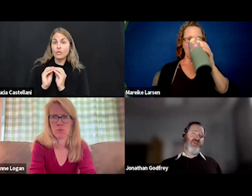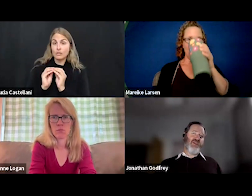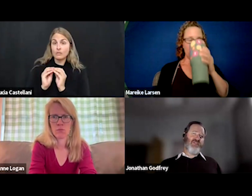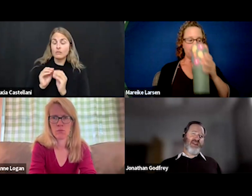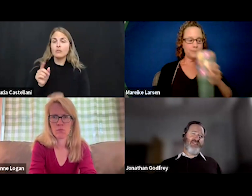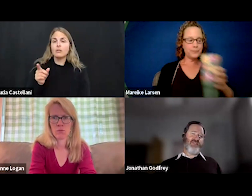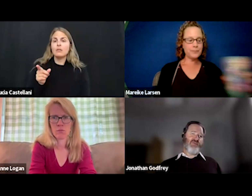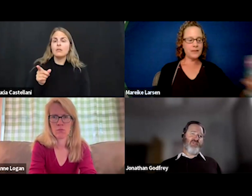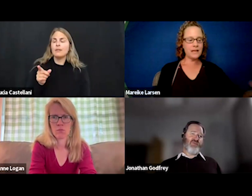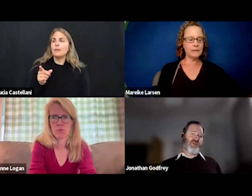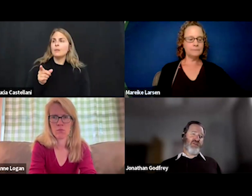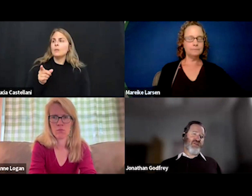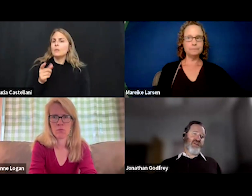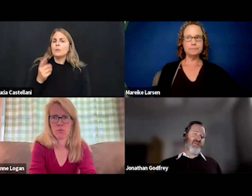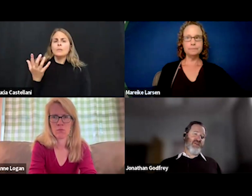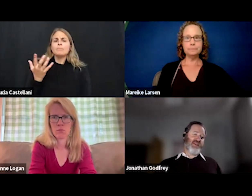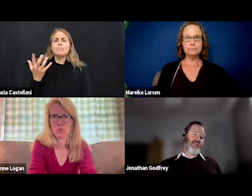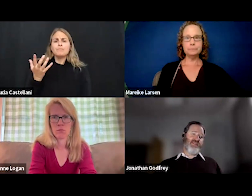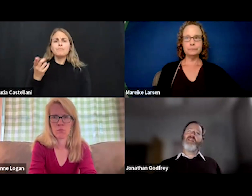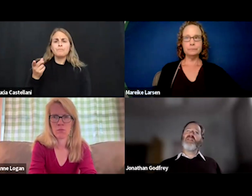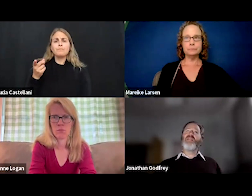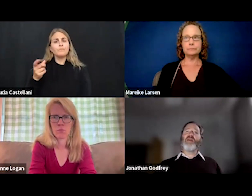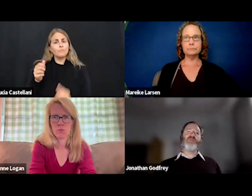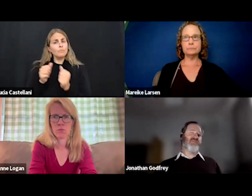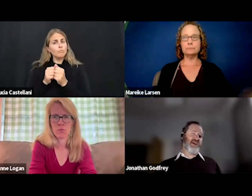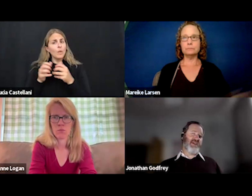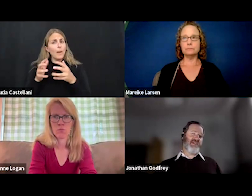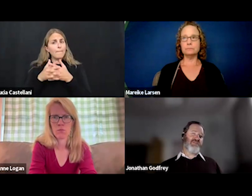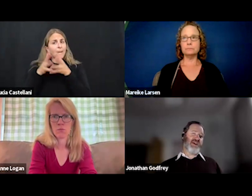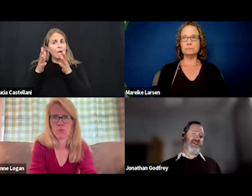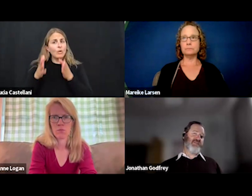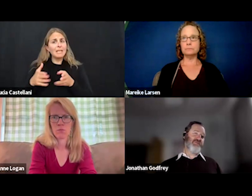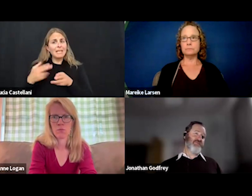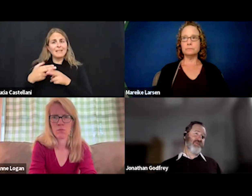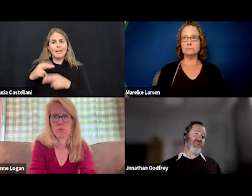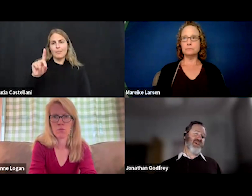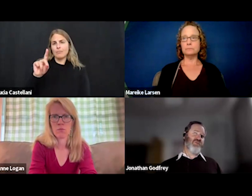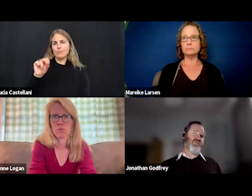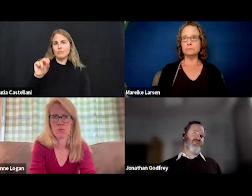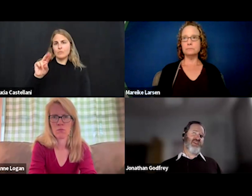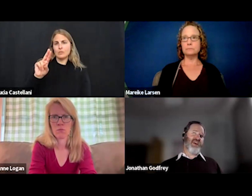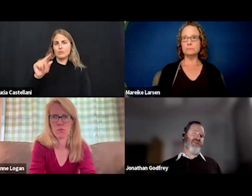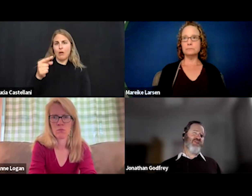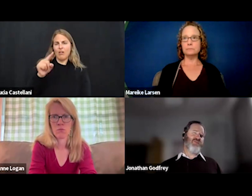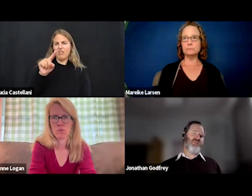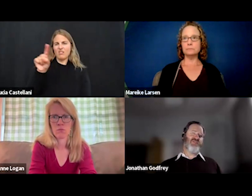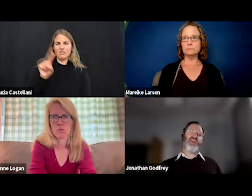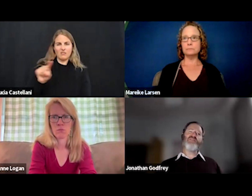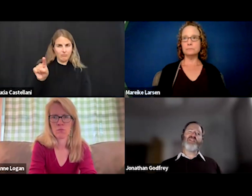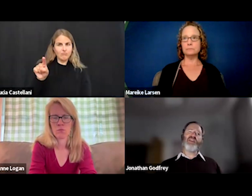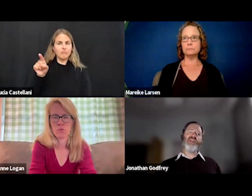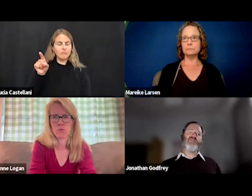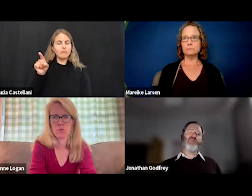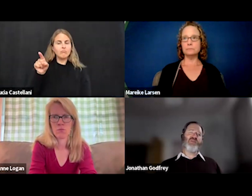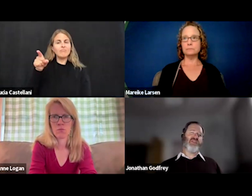The interaction was with an American named Doug [? Zahn. ?] He was at the conference as an expert